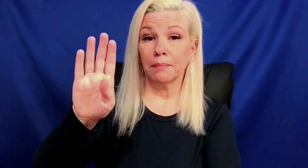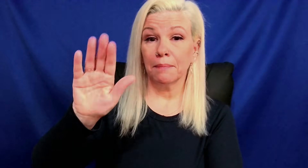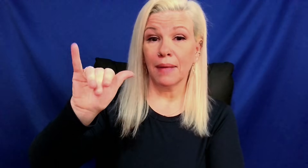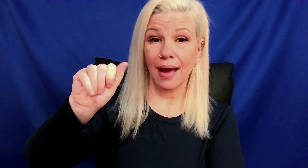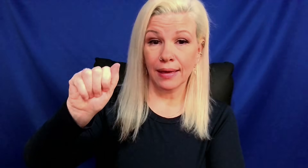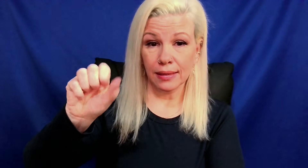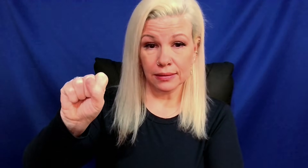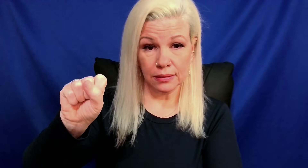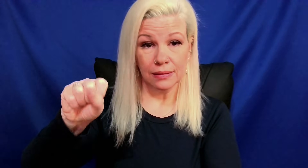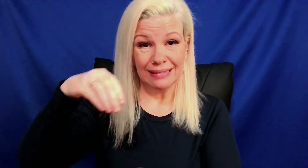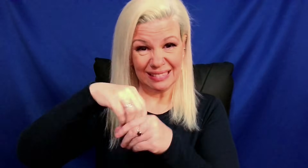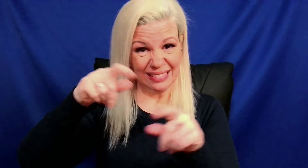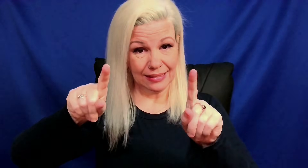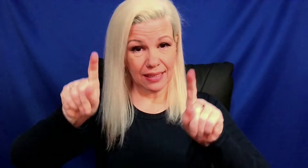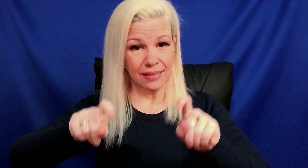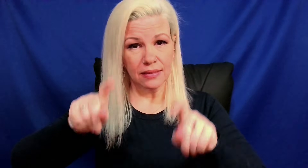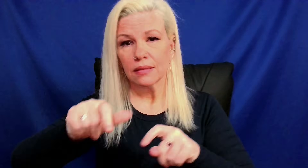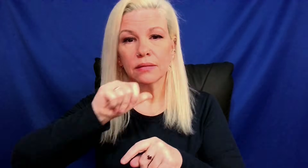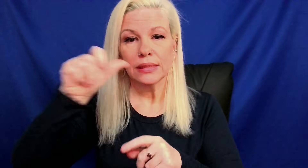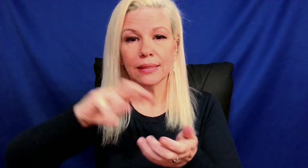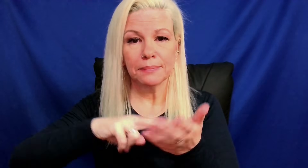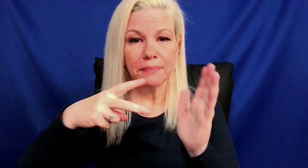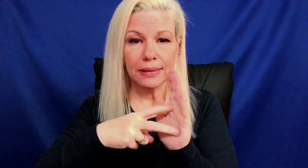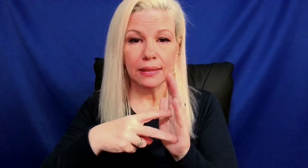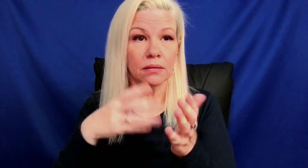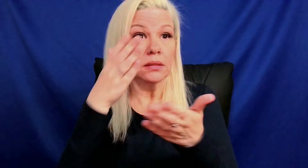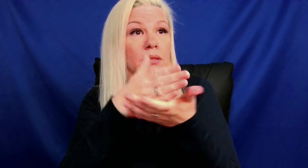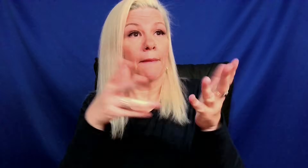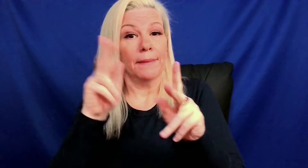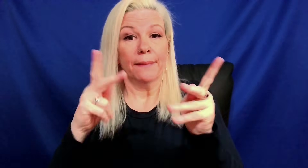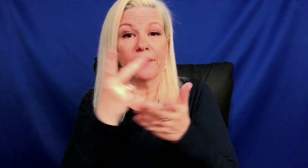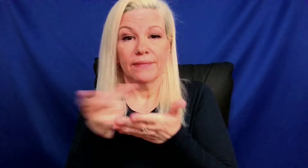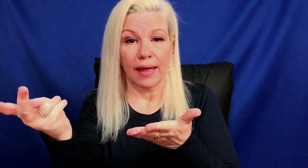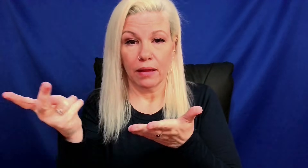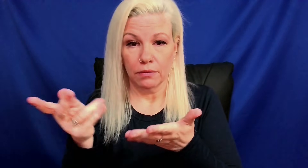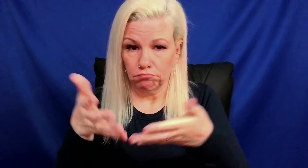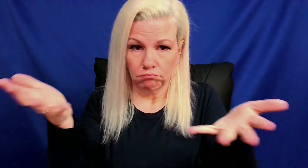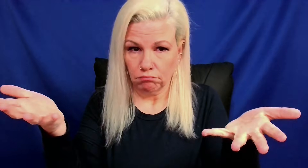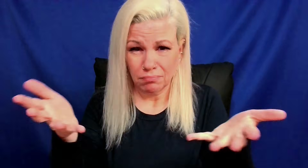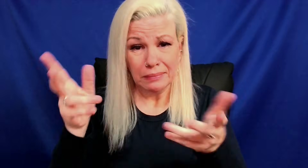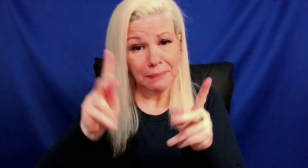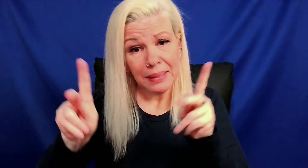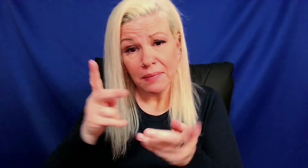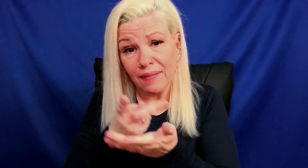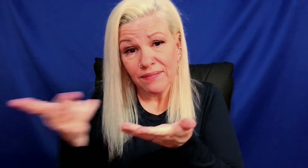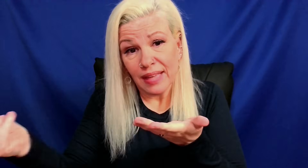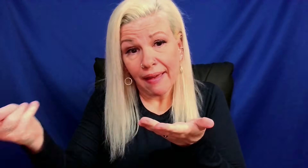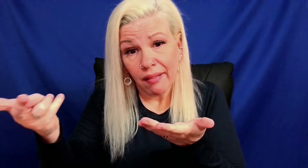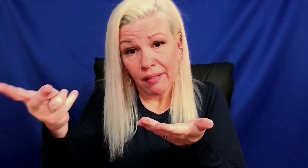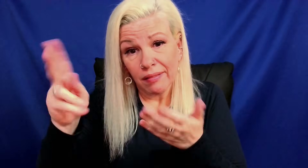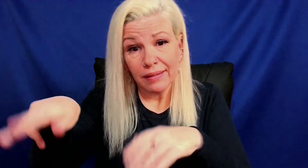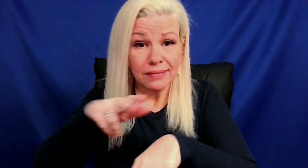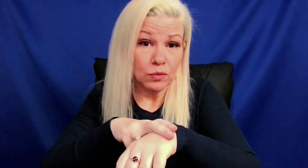Bias in testing does not mean some people fail. People failing is normal.